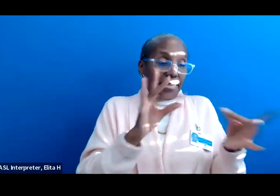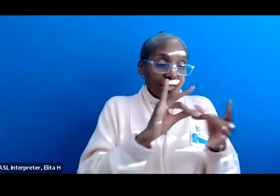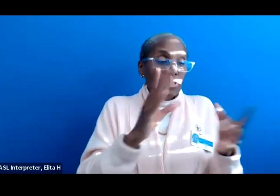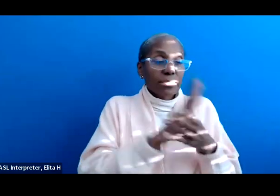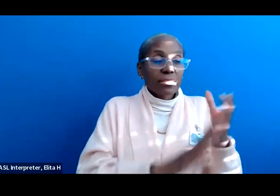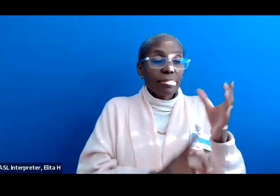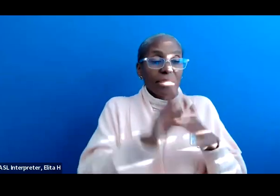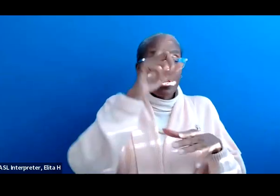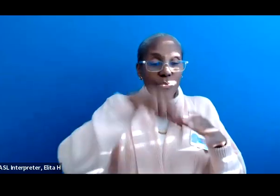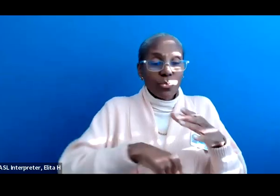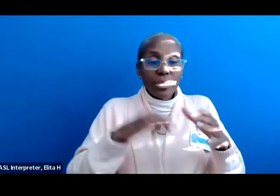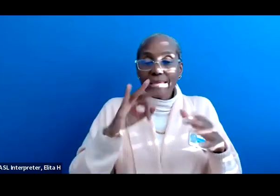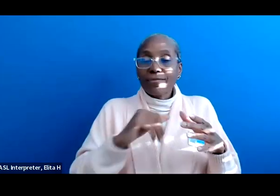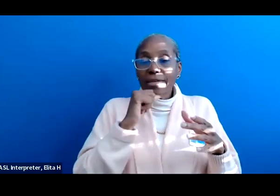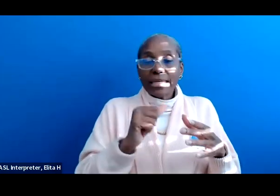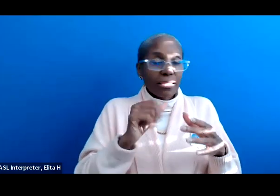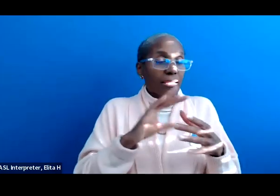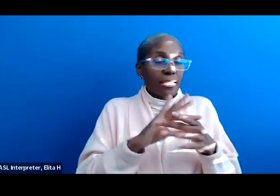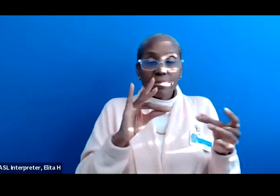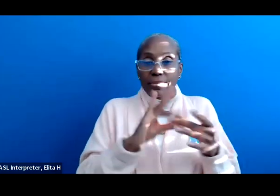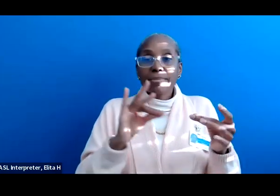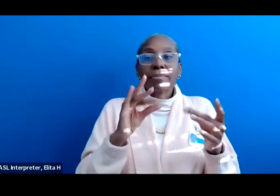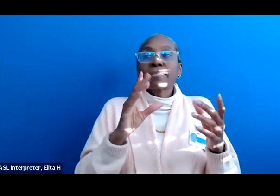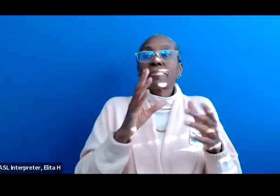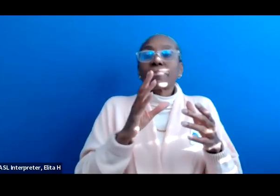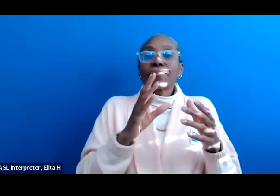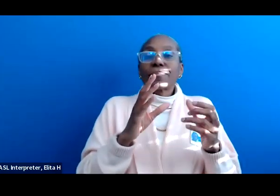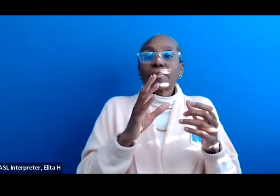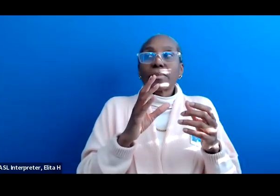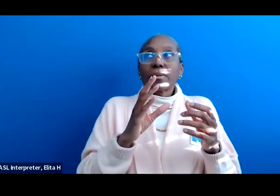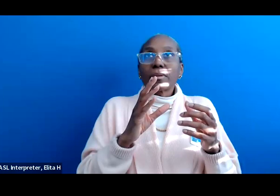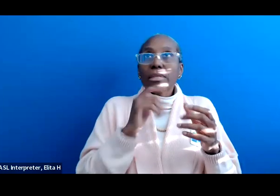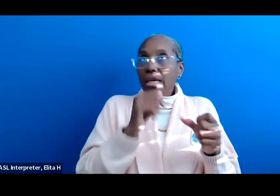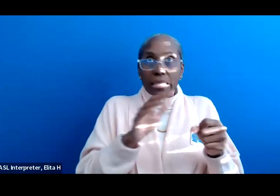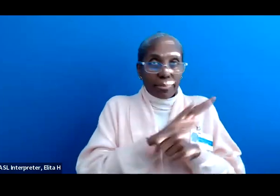If you're incomplete, you might still need the neurogenic